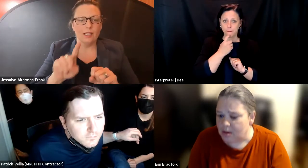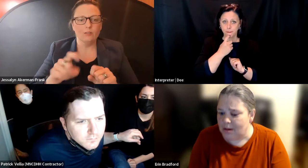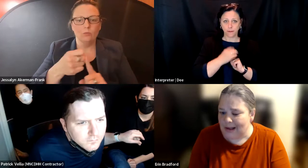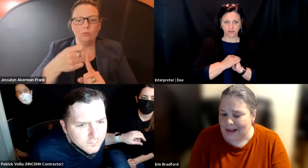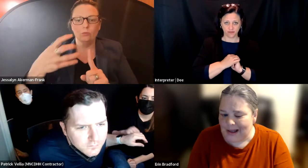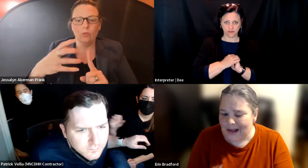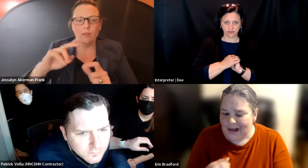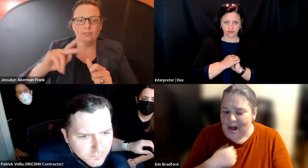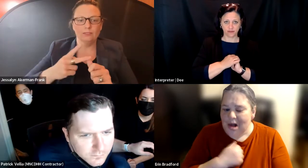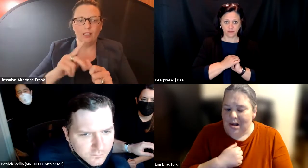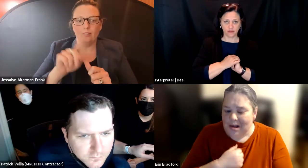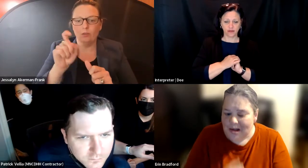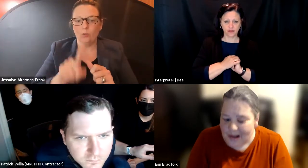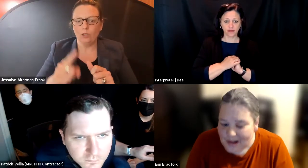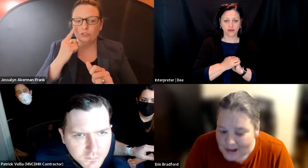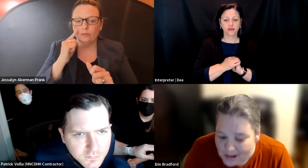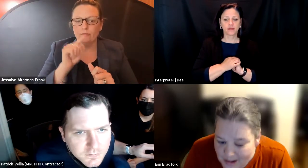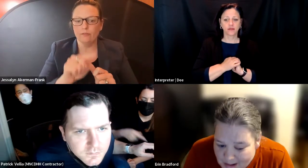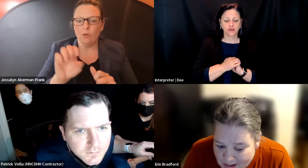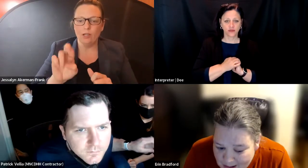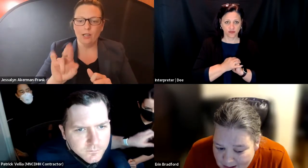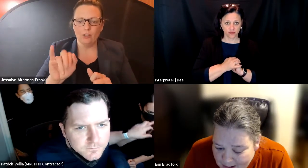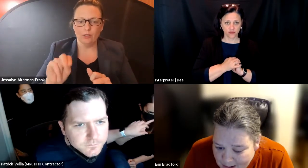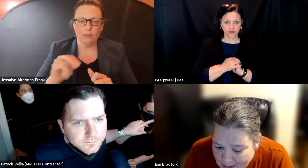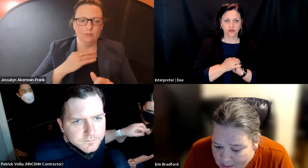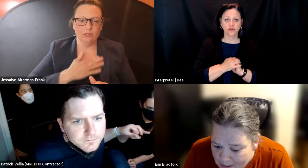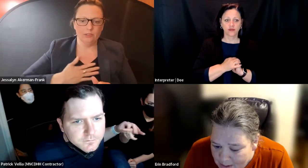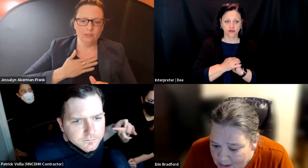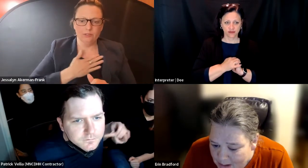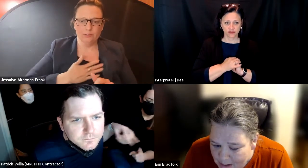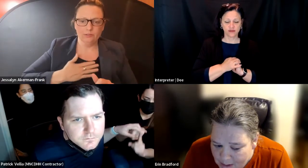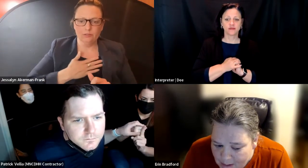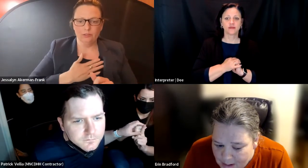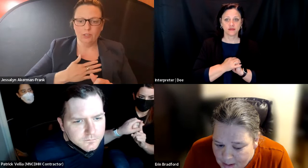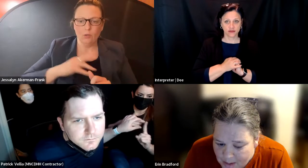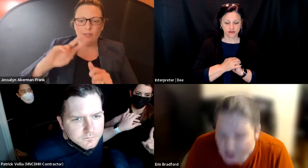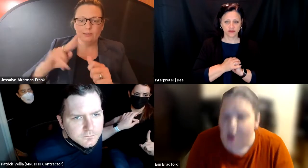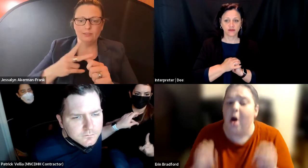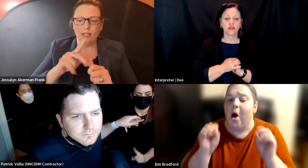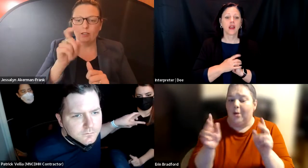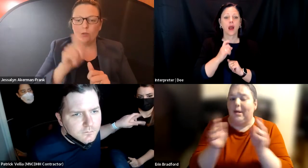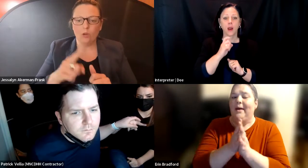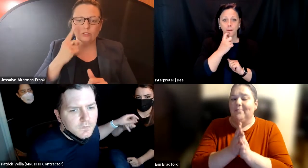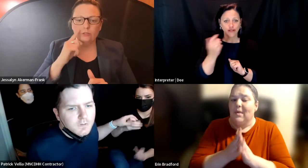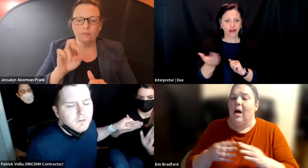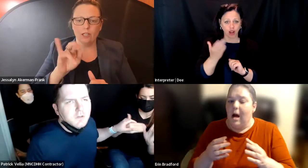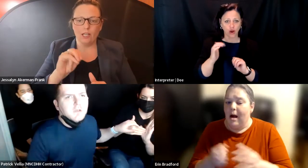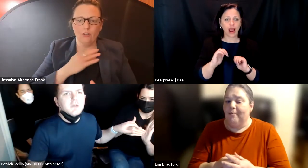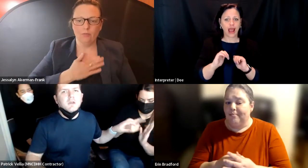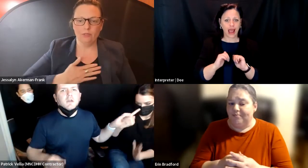Patrick: Second question was how do you communicate in the community at large.